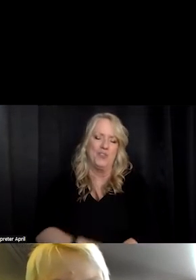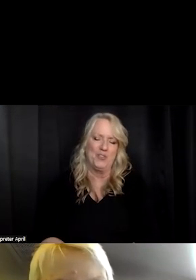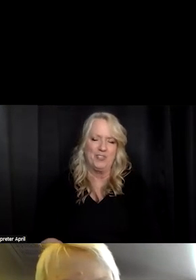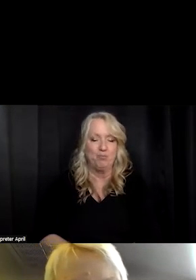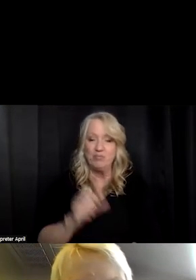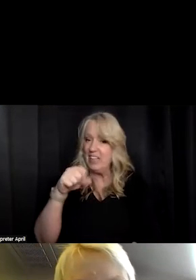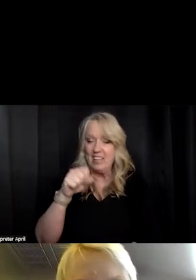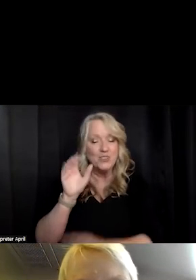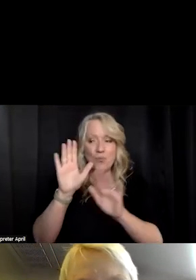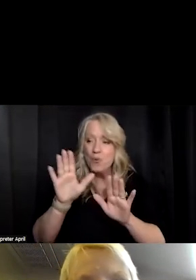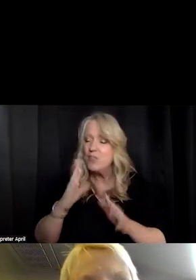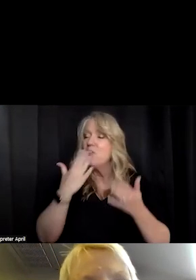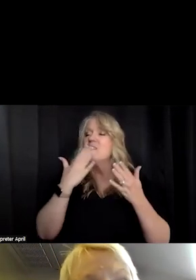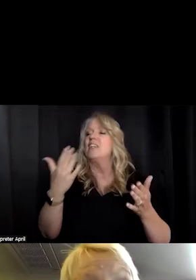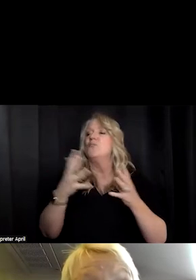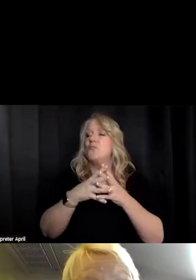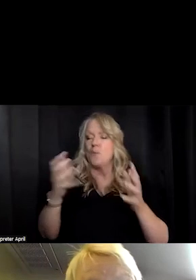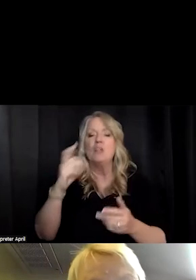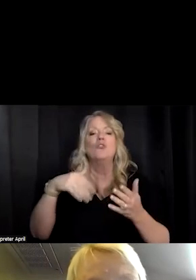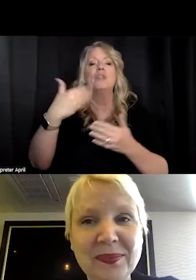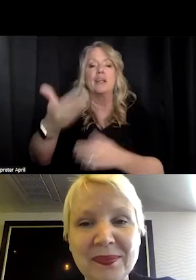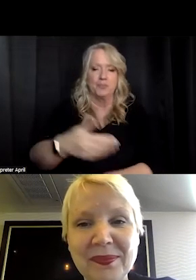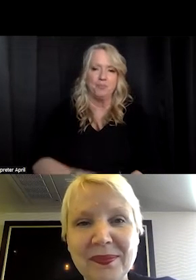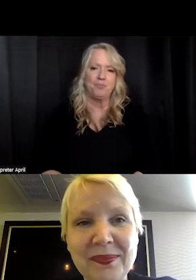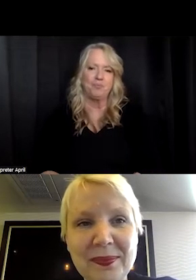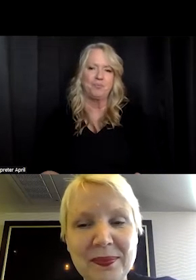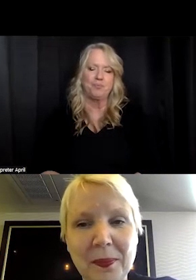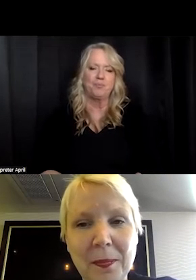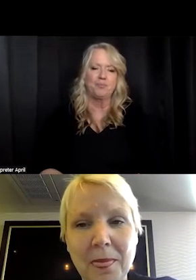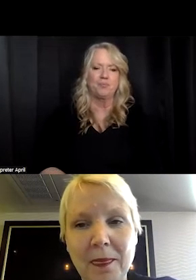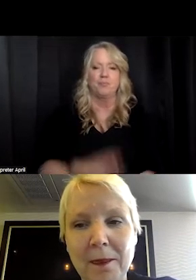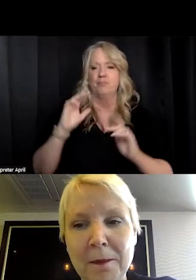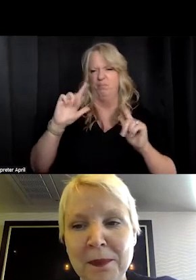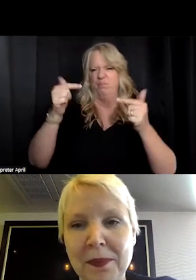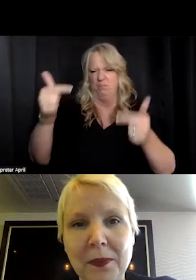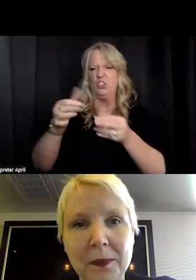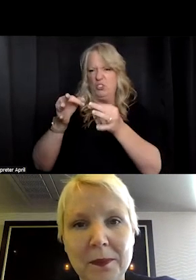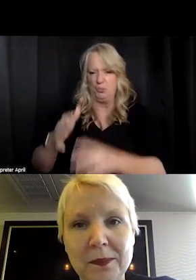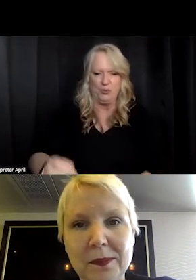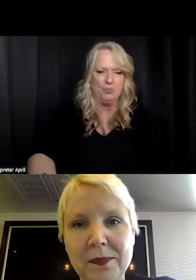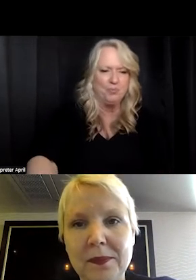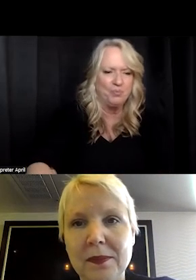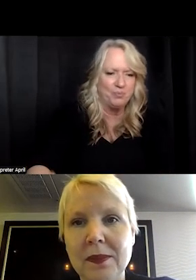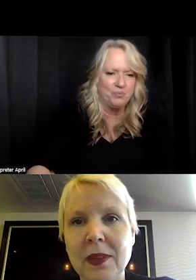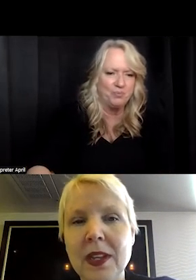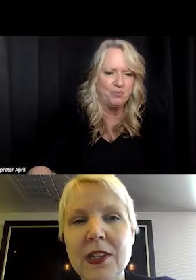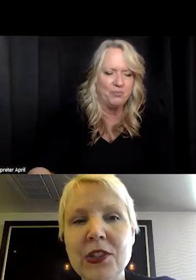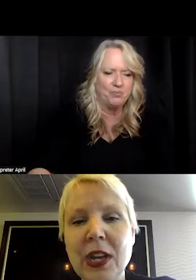ALUG ME TO BE HERE TODAY. > WONDERFUL. YES, WONDERFUL. THANK YOU SO MUCH